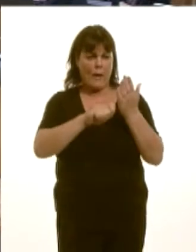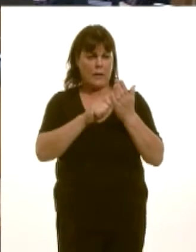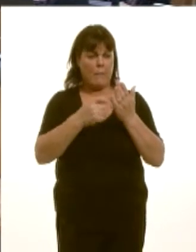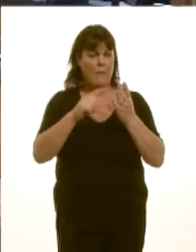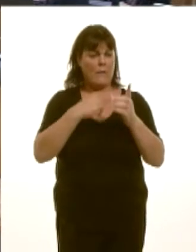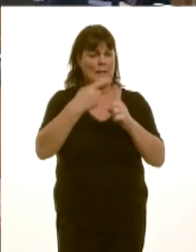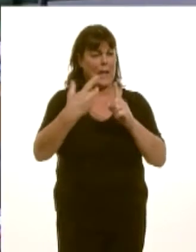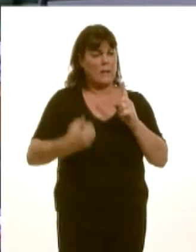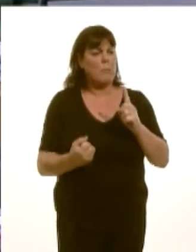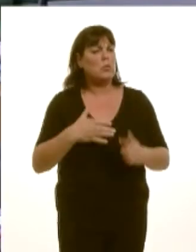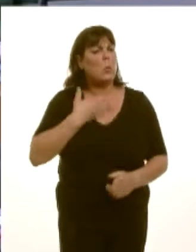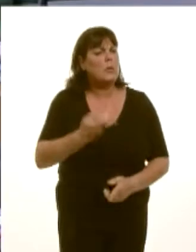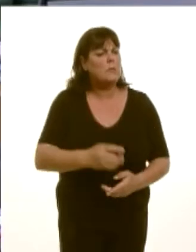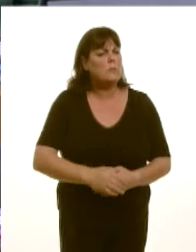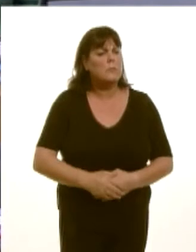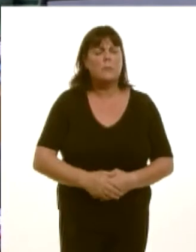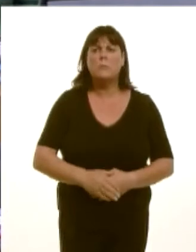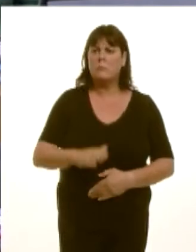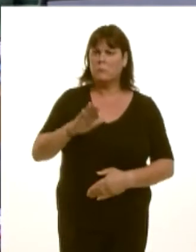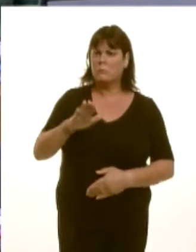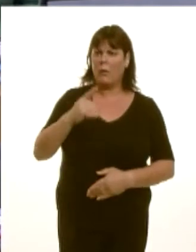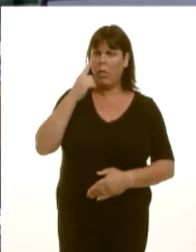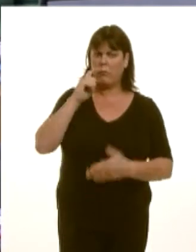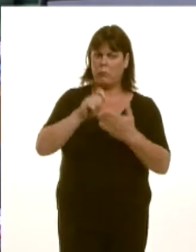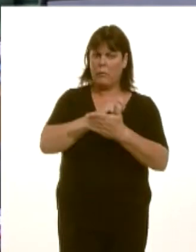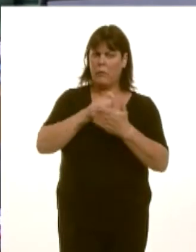Carwyn Jones: No, I think that the referendum will still be necessary, but I do agree that